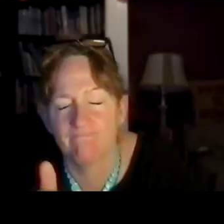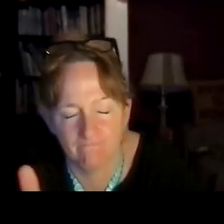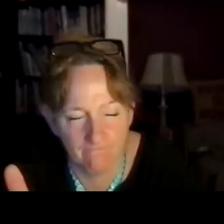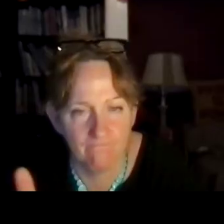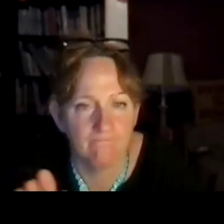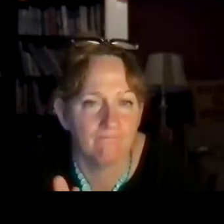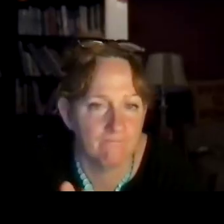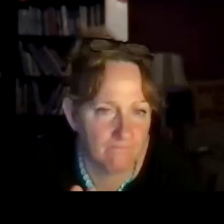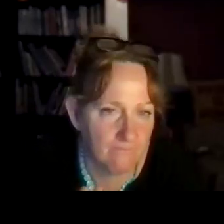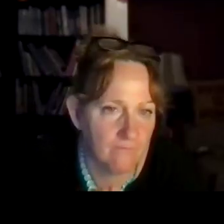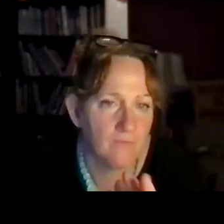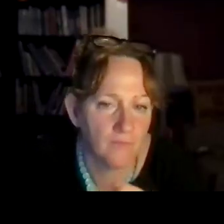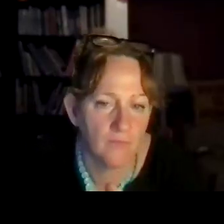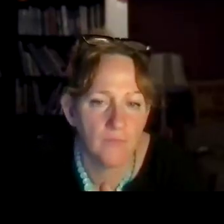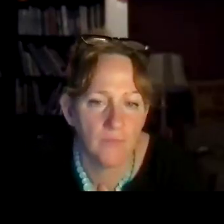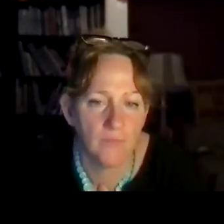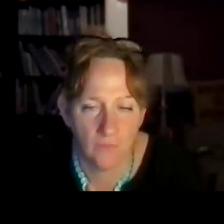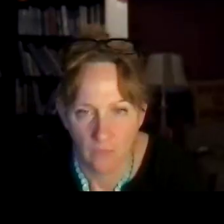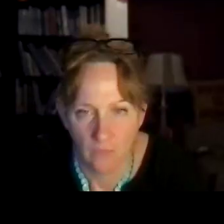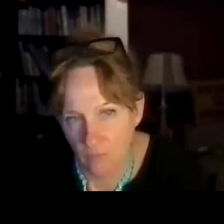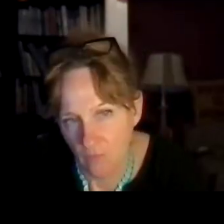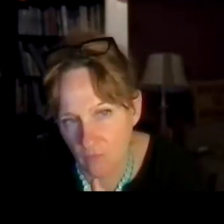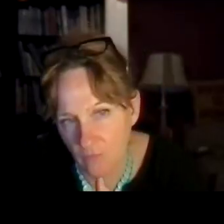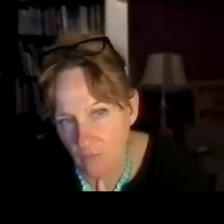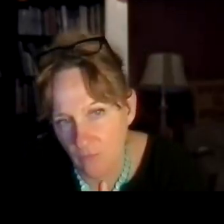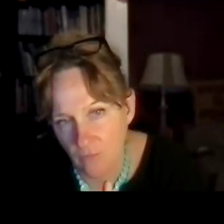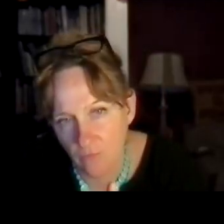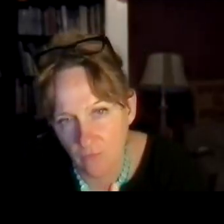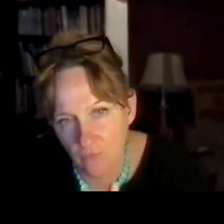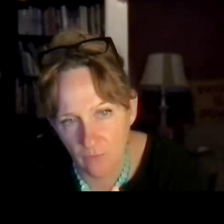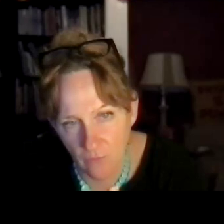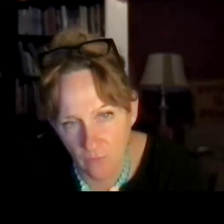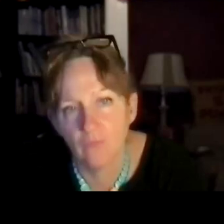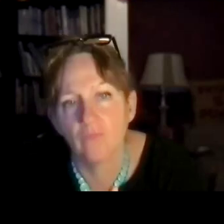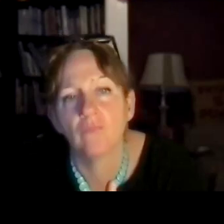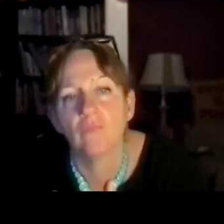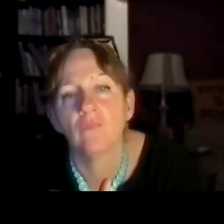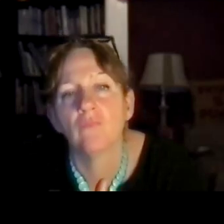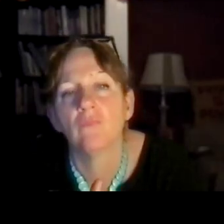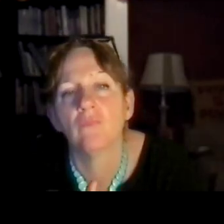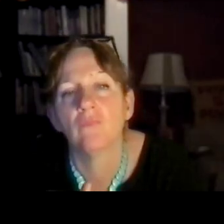iPhone: So for me. iPhone: This ability to read. iPhone: I think.